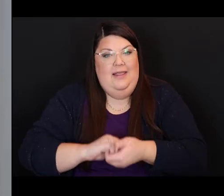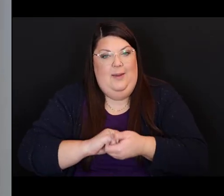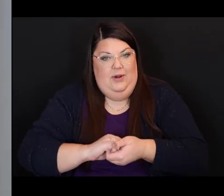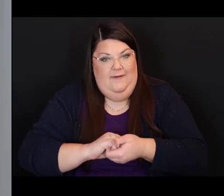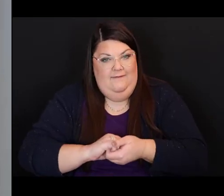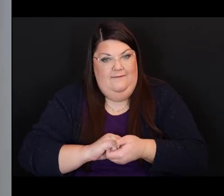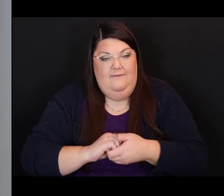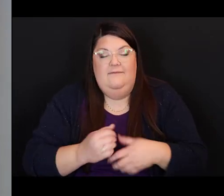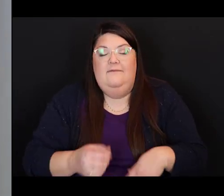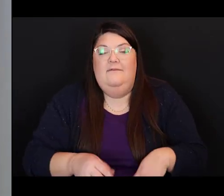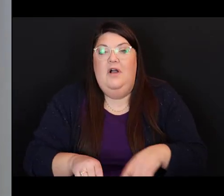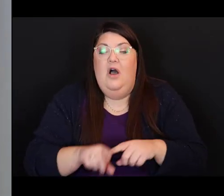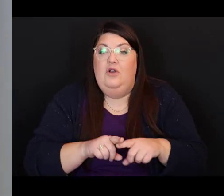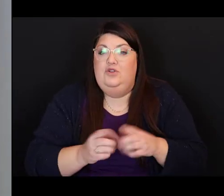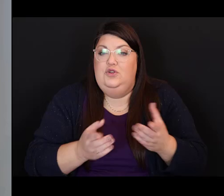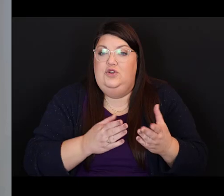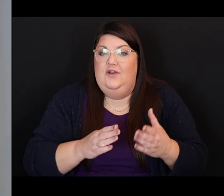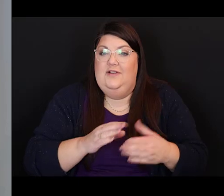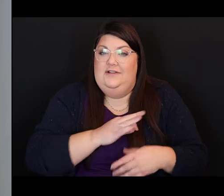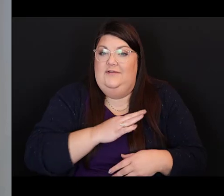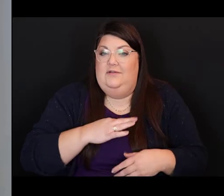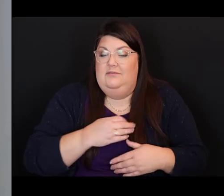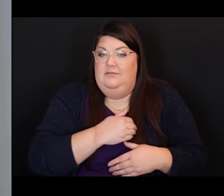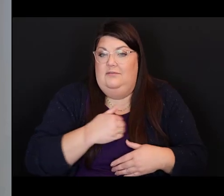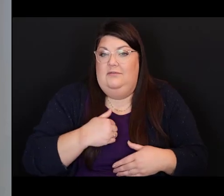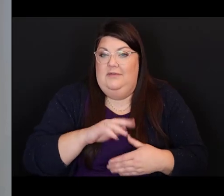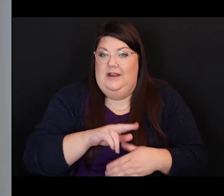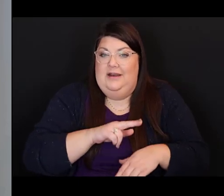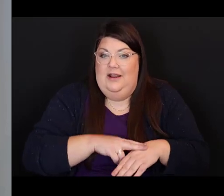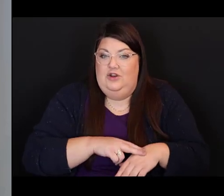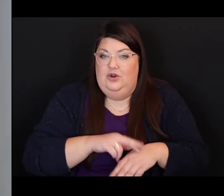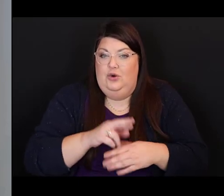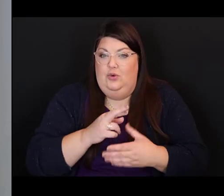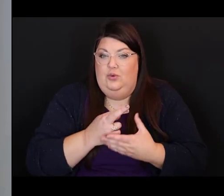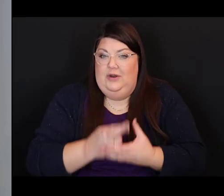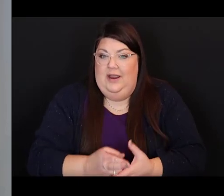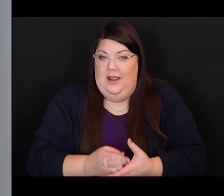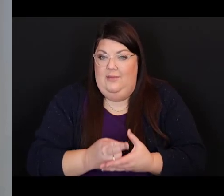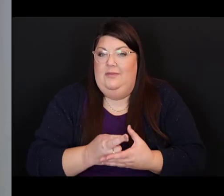I also serve as a faculty member of the National Rehabilitation Leadership Institute